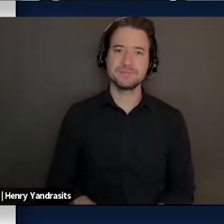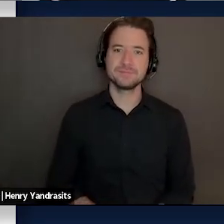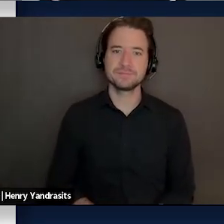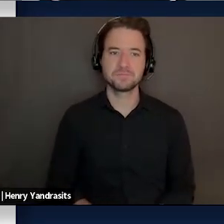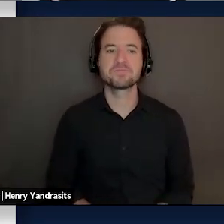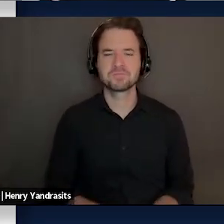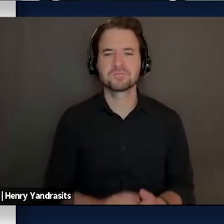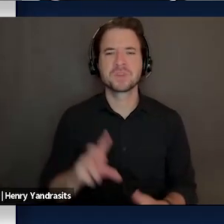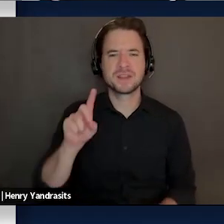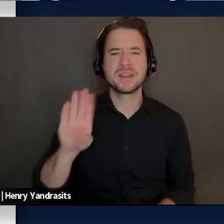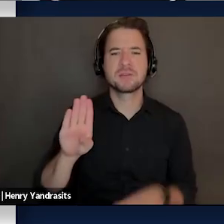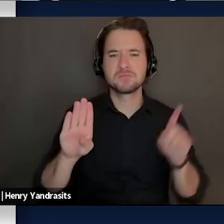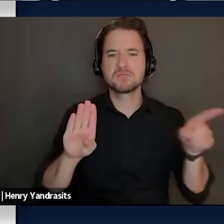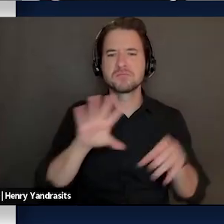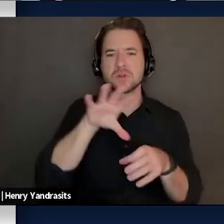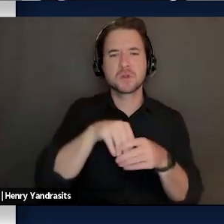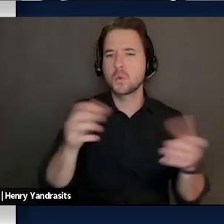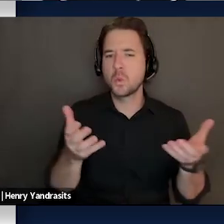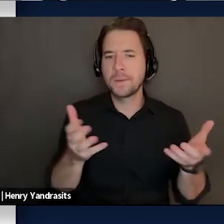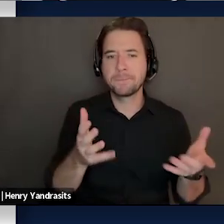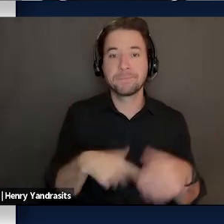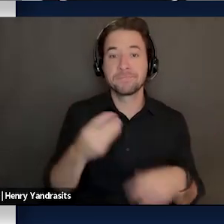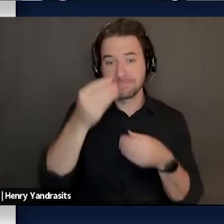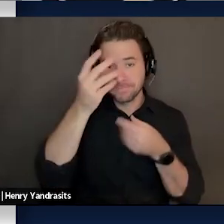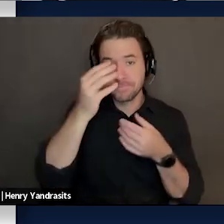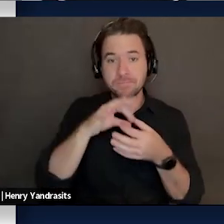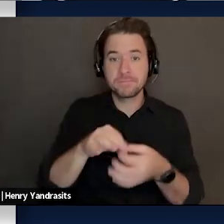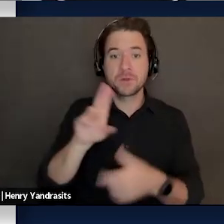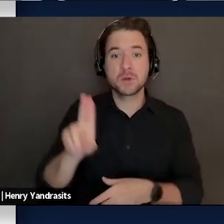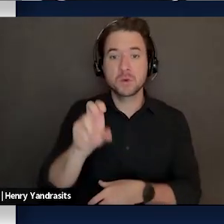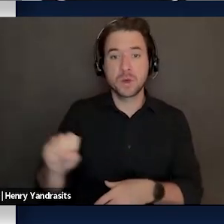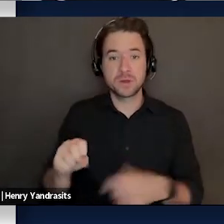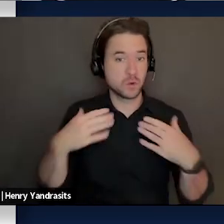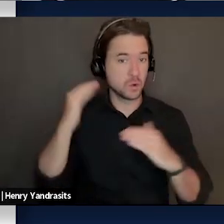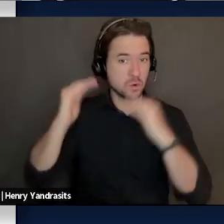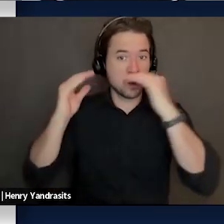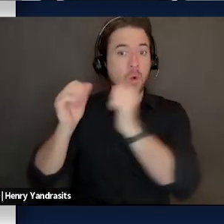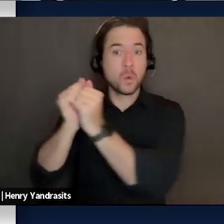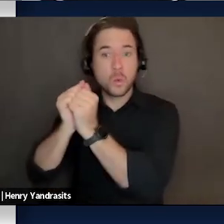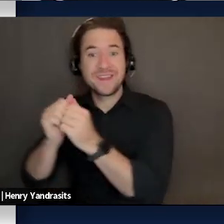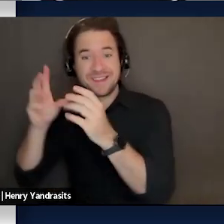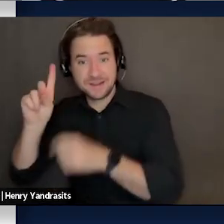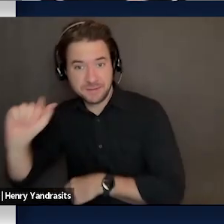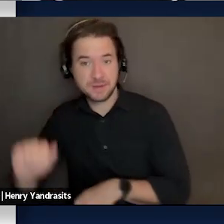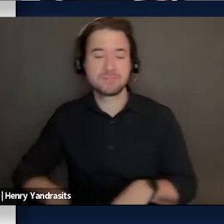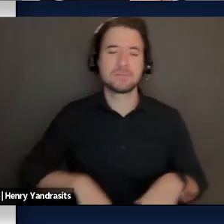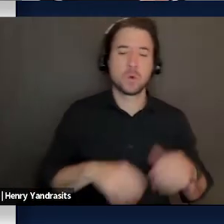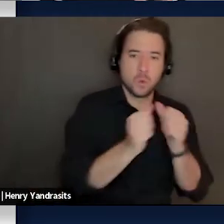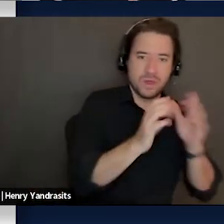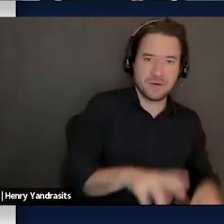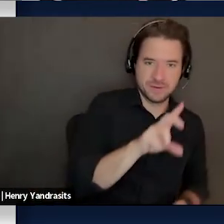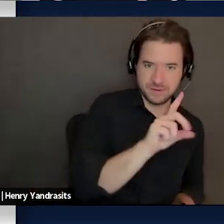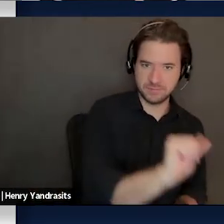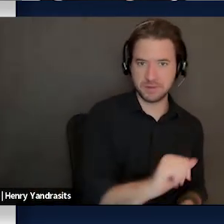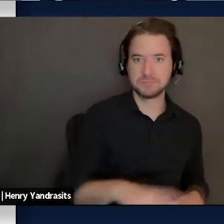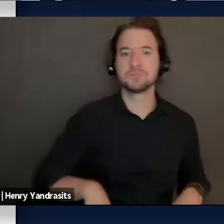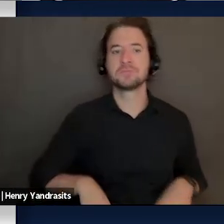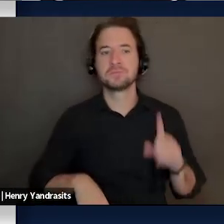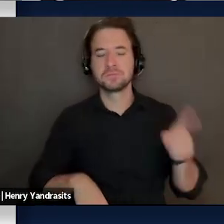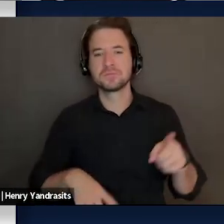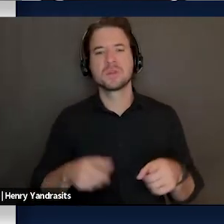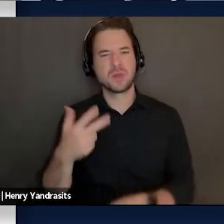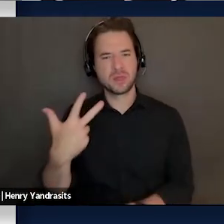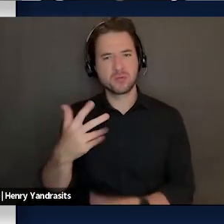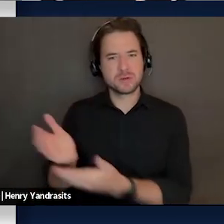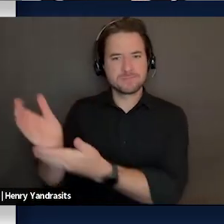So our dashboard includes information about U.S. Adults with and without disabilities based on data collected from three large, nationally representative public health surveys.